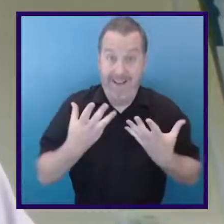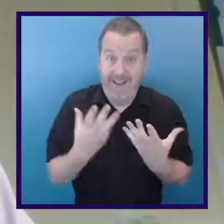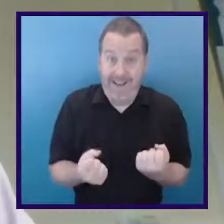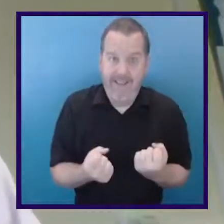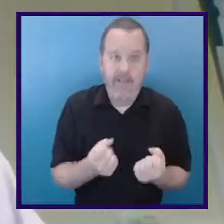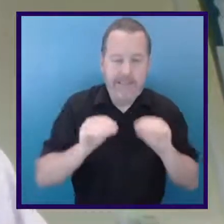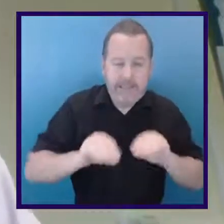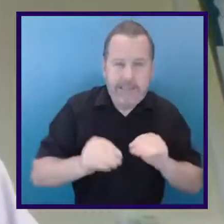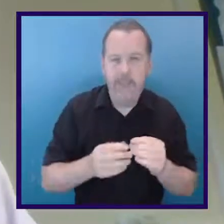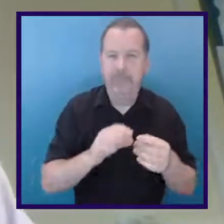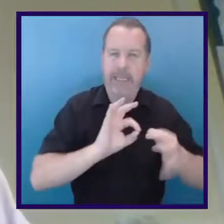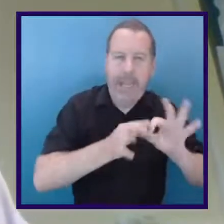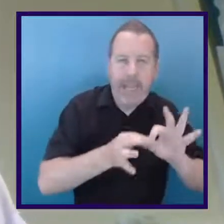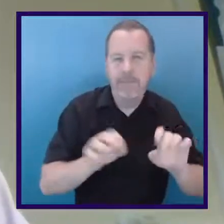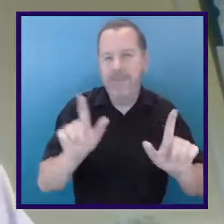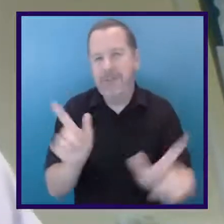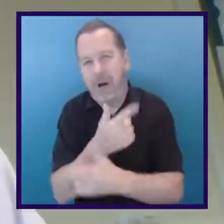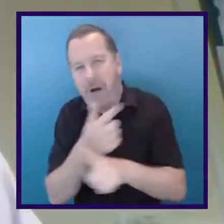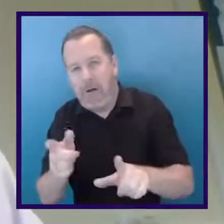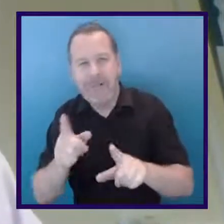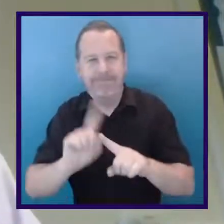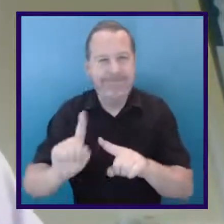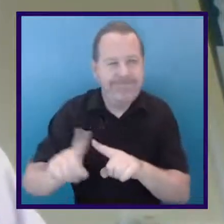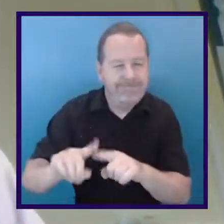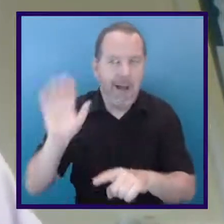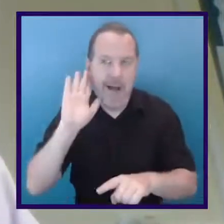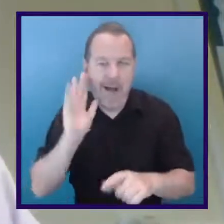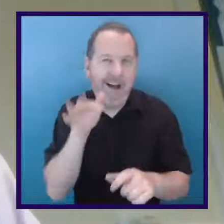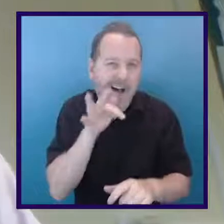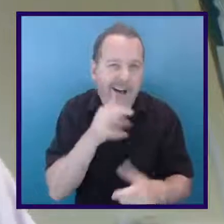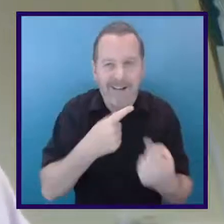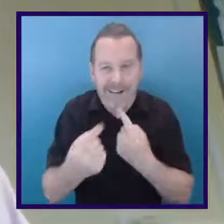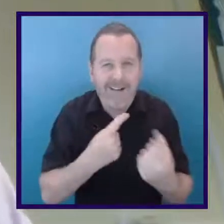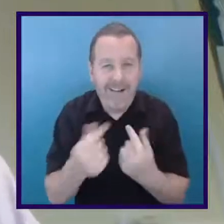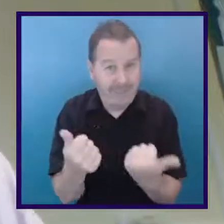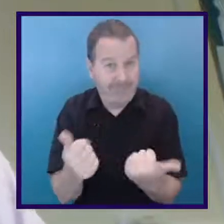and the children have thoroughly enjoyed it. We haven't actually had any language learning because of COVID in our class bubbles, and